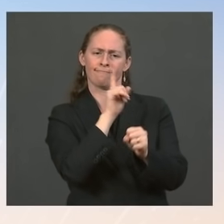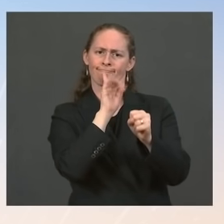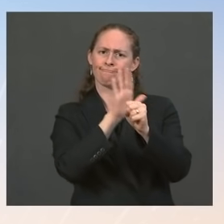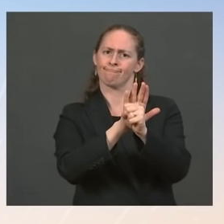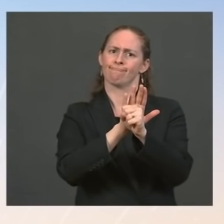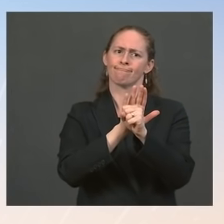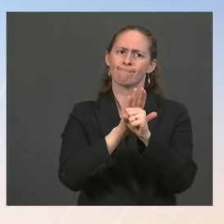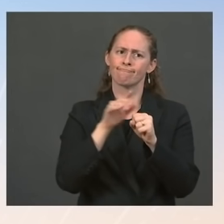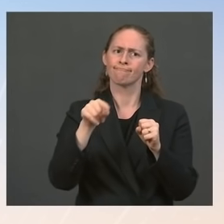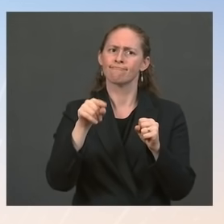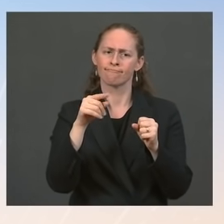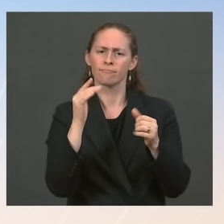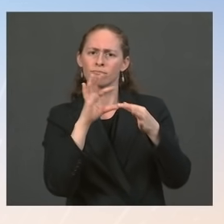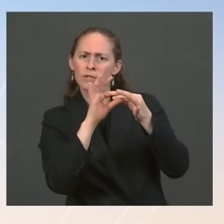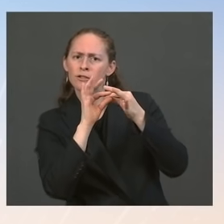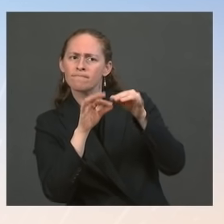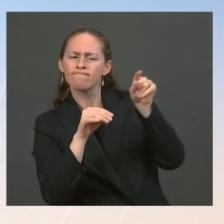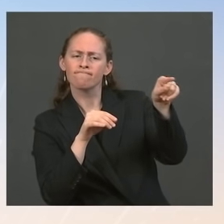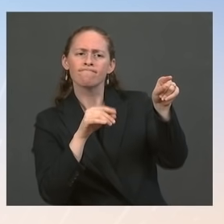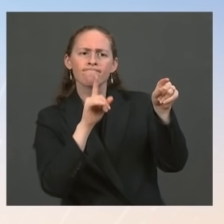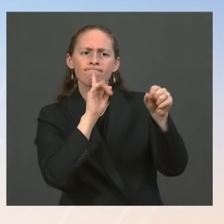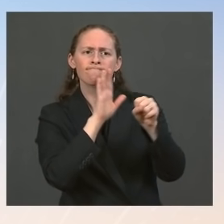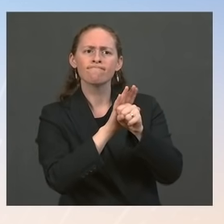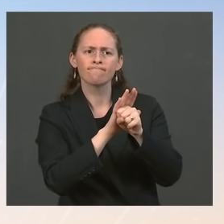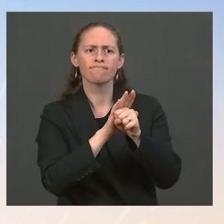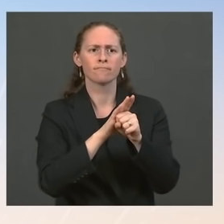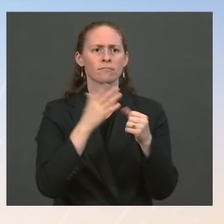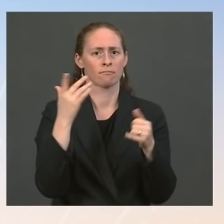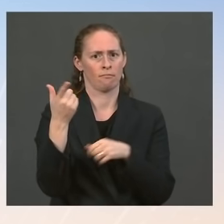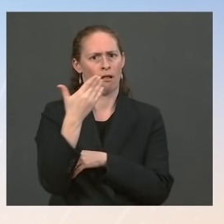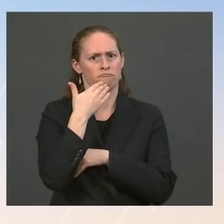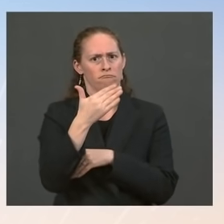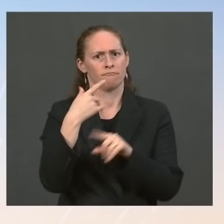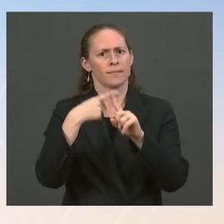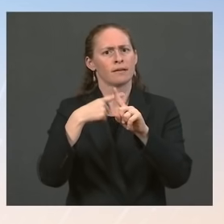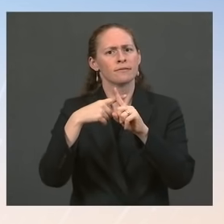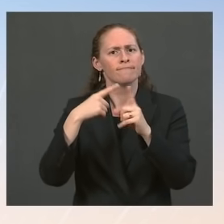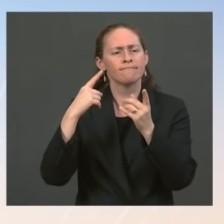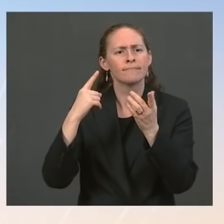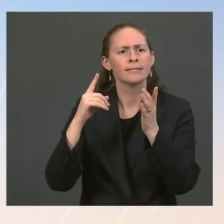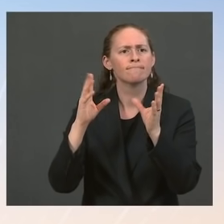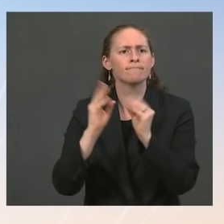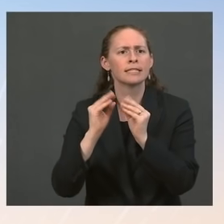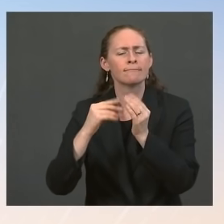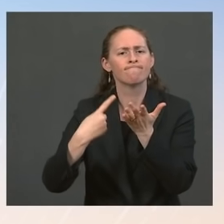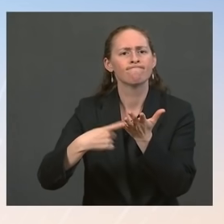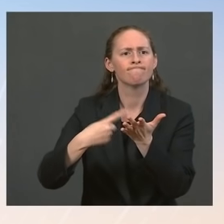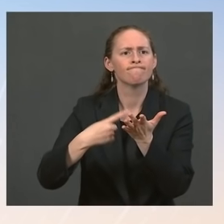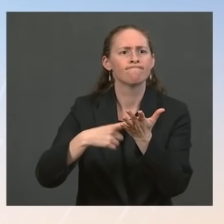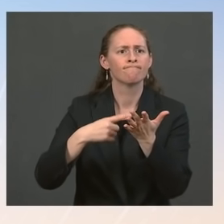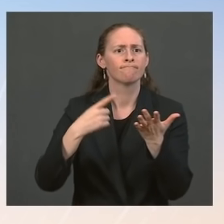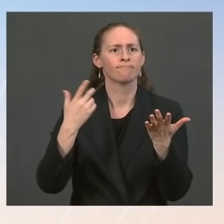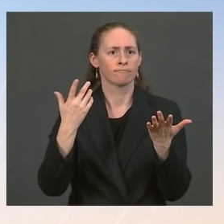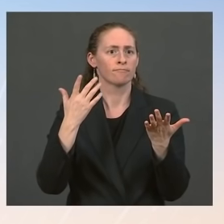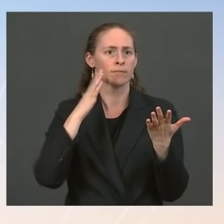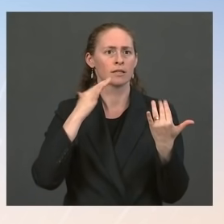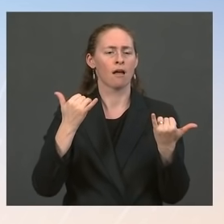and to having open and constructive dialogues. And hopefully, the leaders who were here will take it as exactly that. >> The Press: Jen -- Ms. Psaki: I just have to jump.